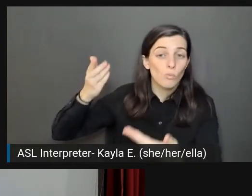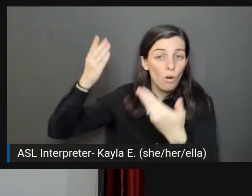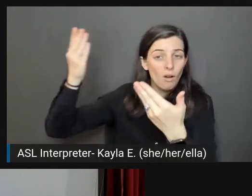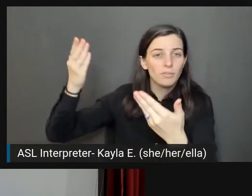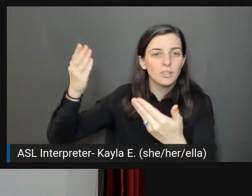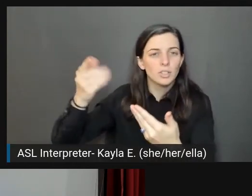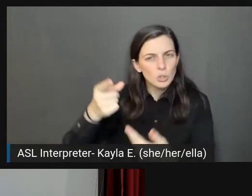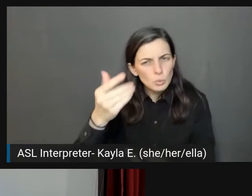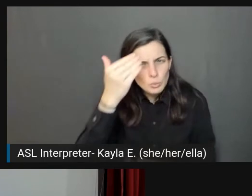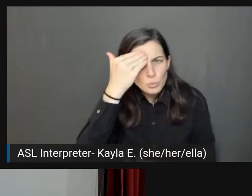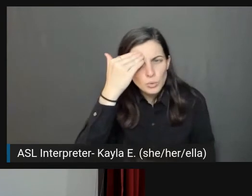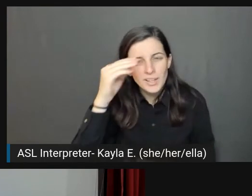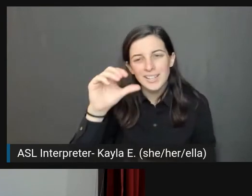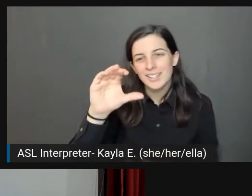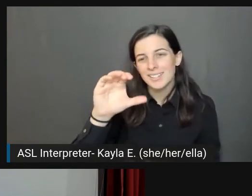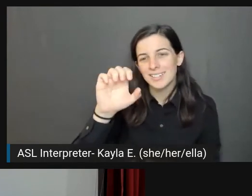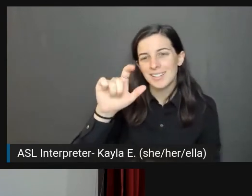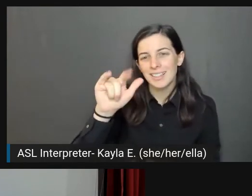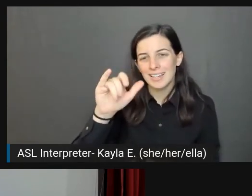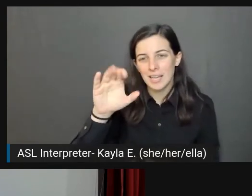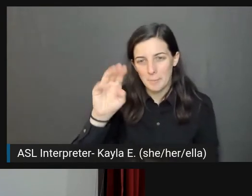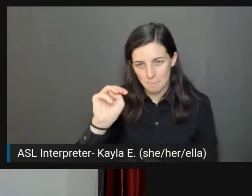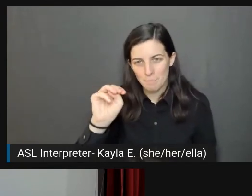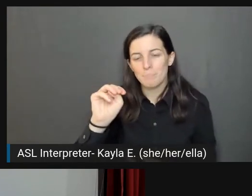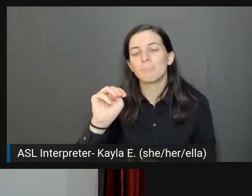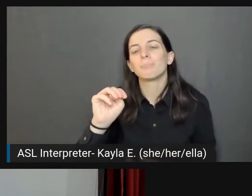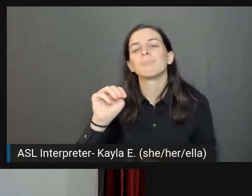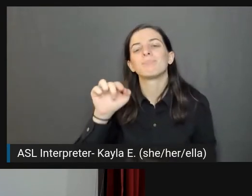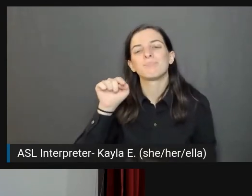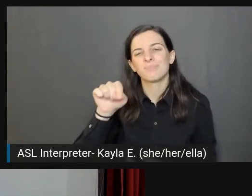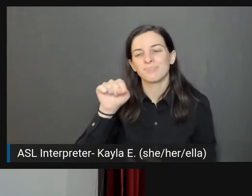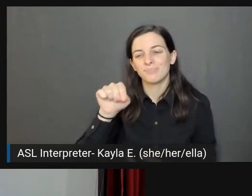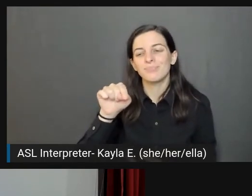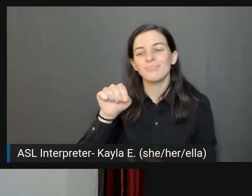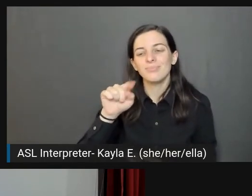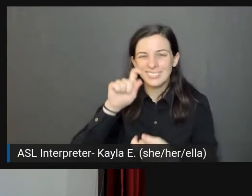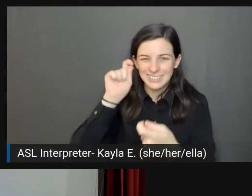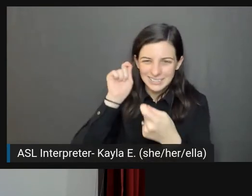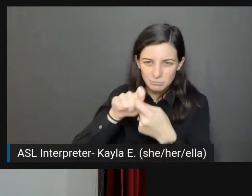with Selenium IDE, but certain tools where you can actually create tests